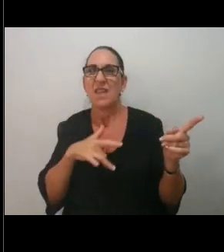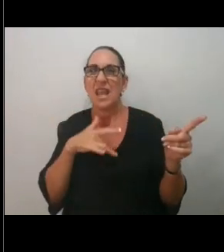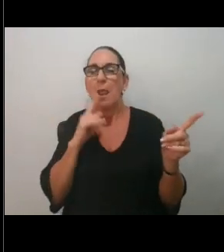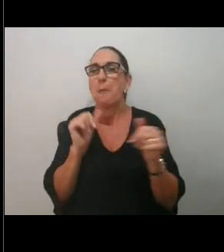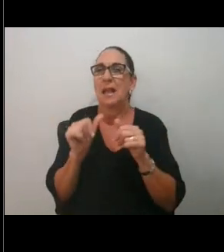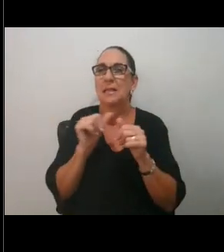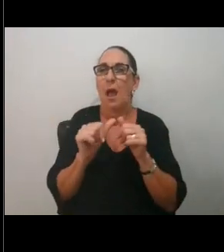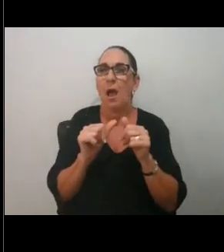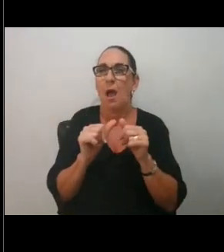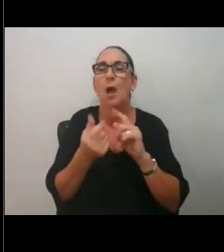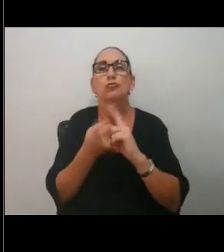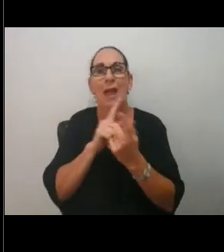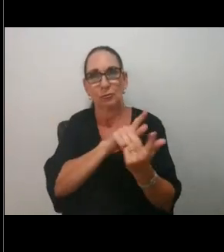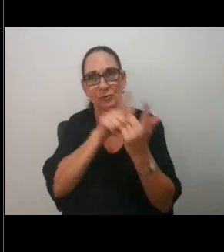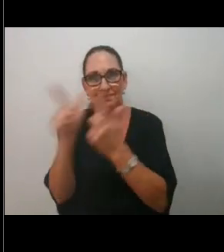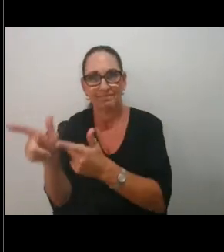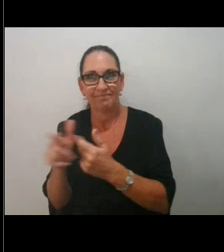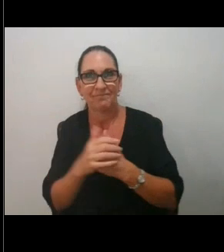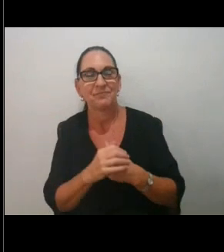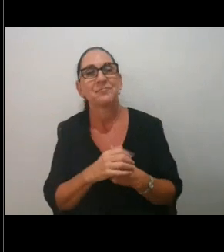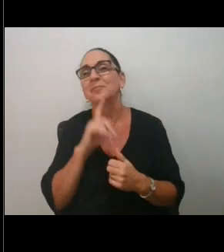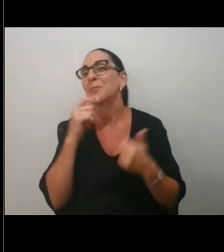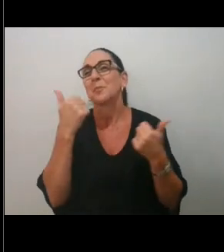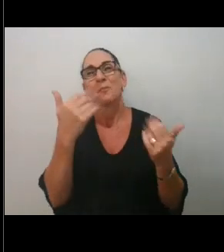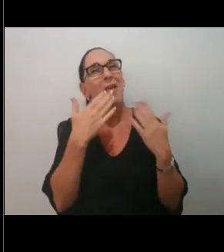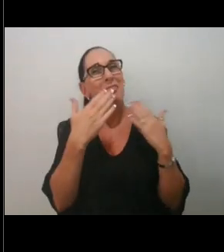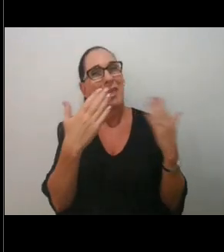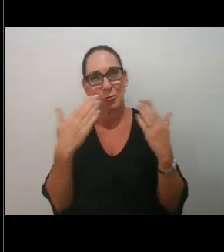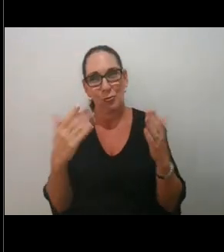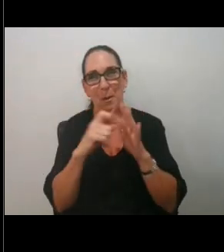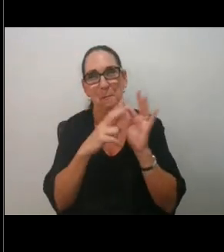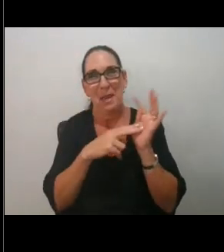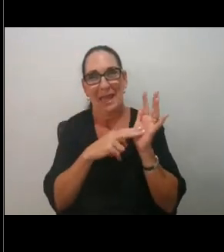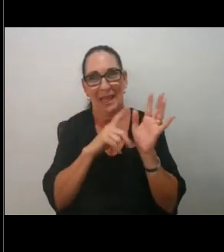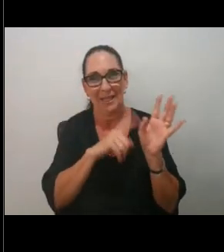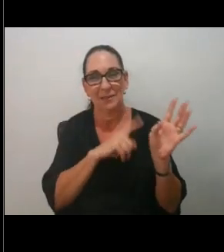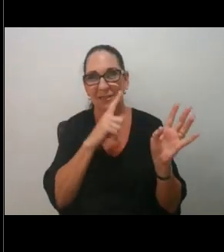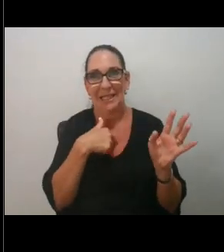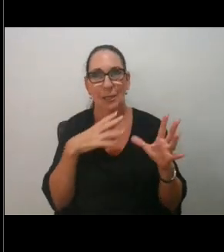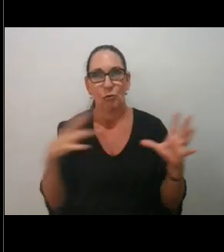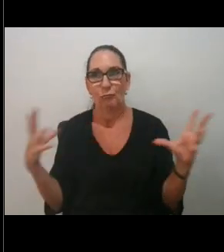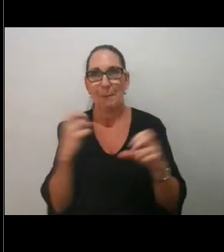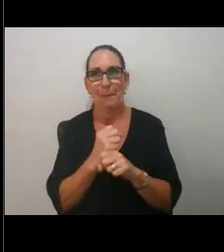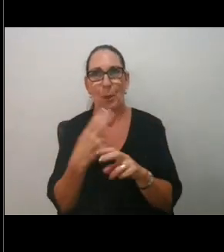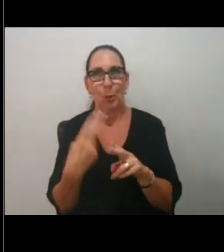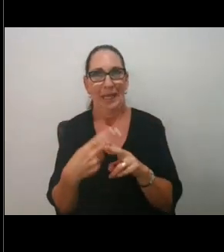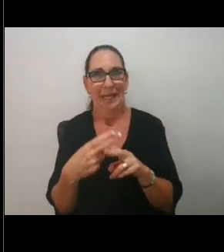them a shout out great thank you so much Penny so I'm gonna wrap this up super quickly um on